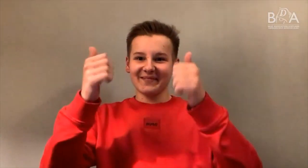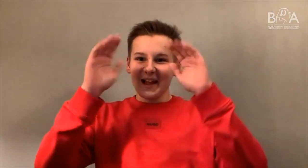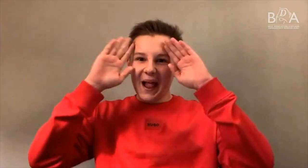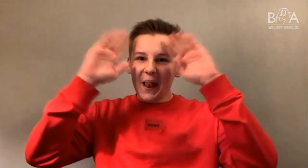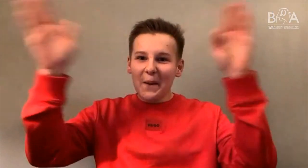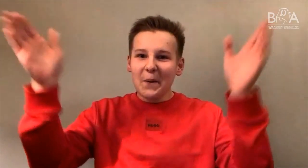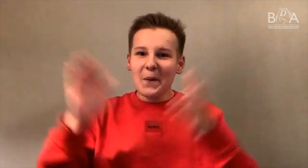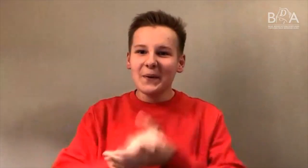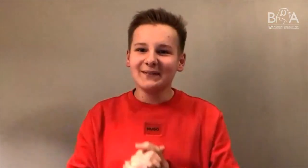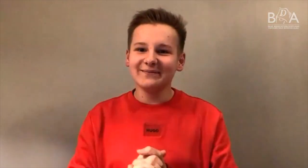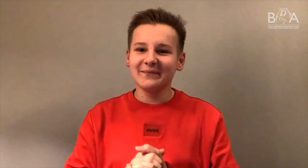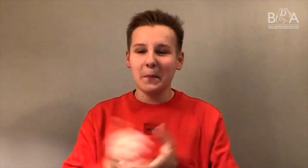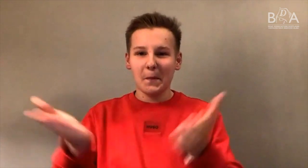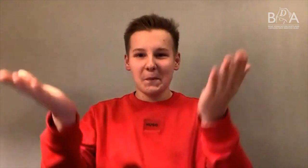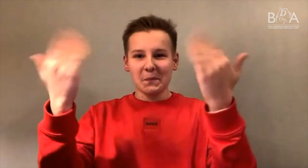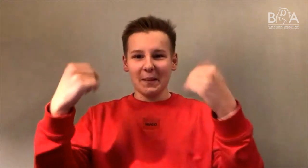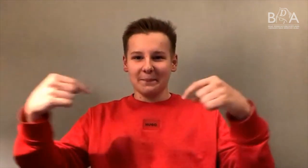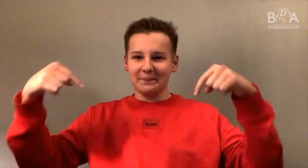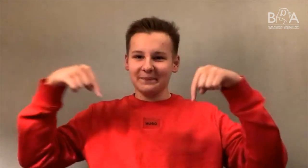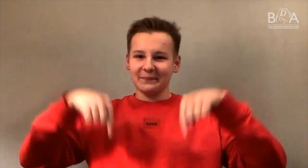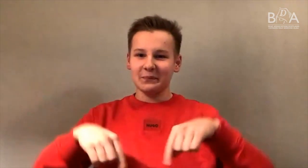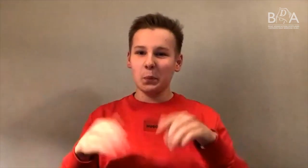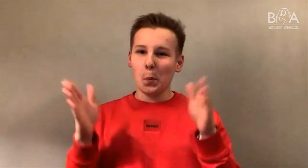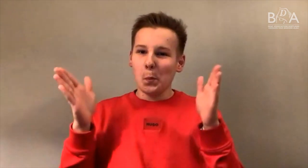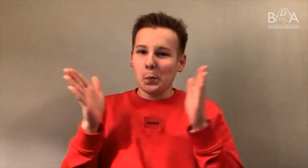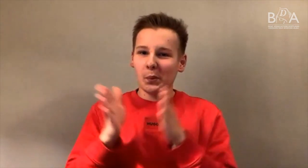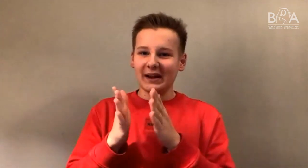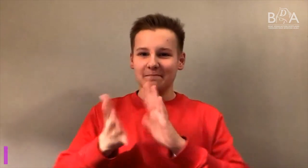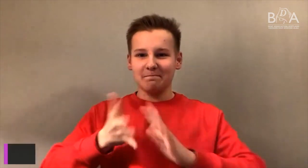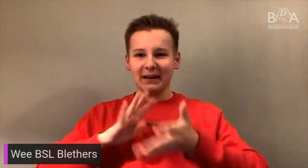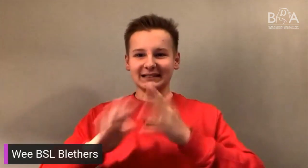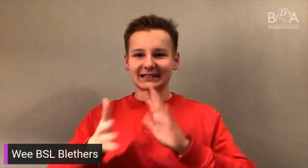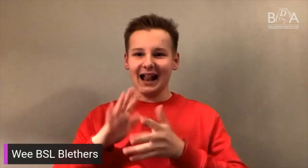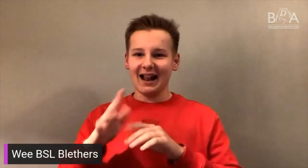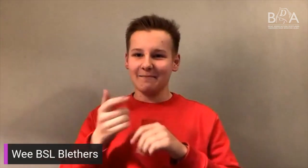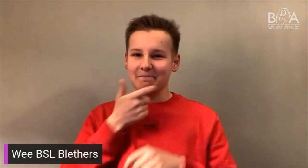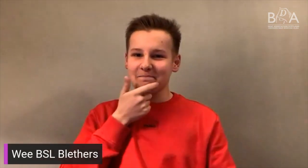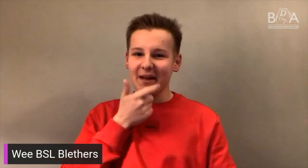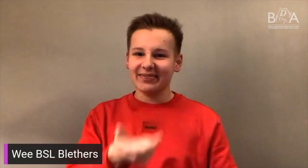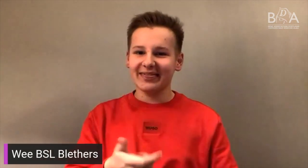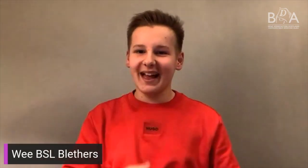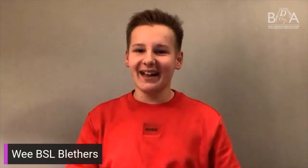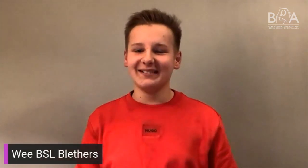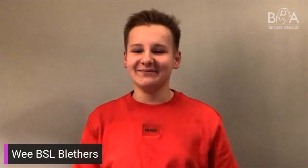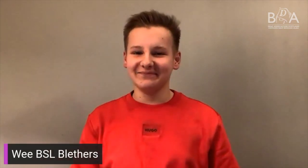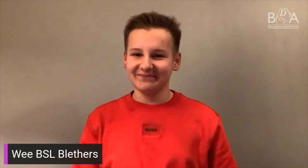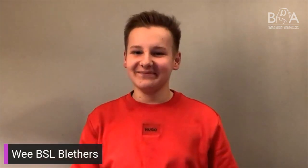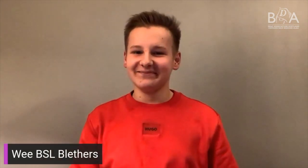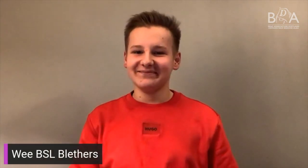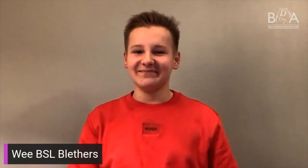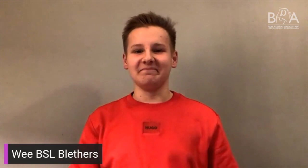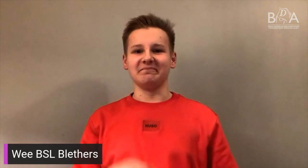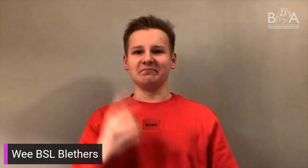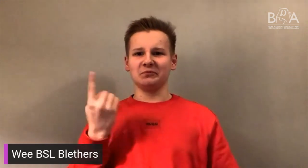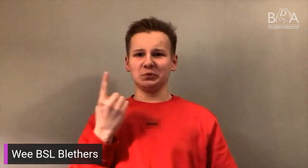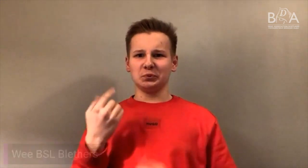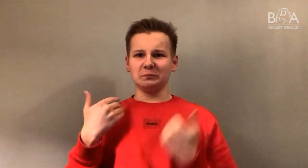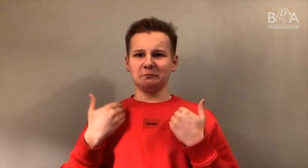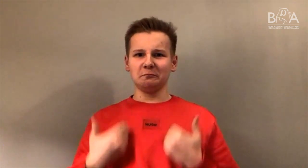Hello everyone, and welcome to this edition of Wee BSL Blethers. Who am I?